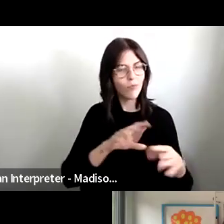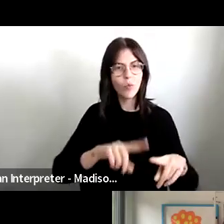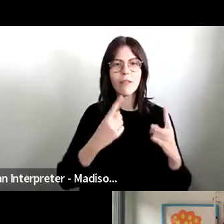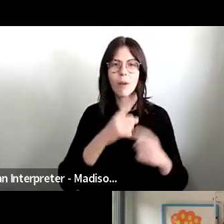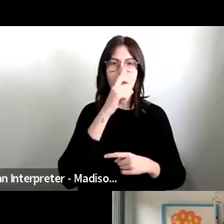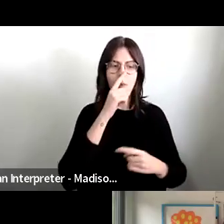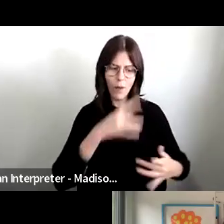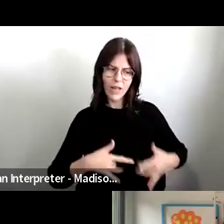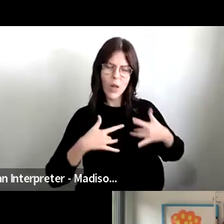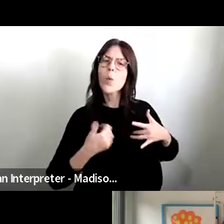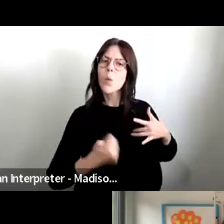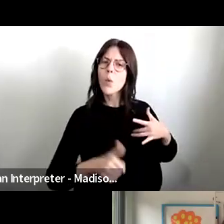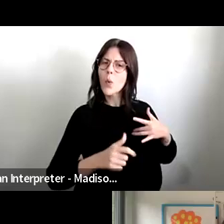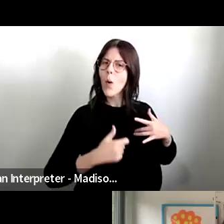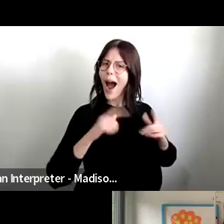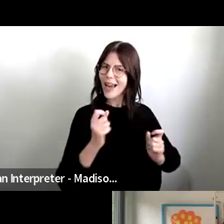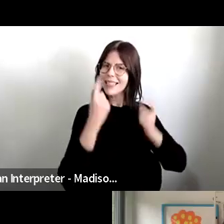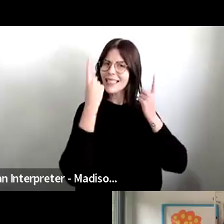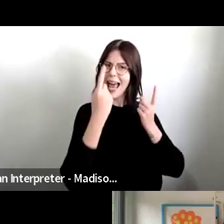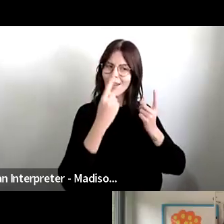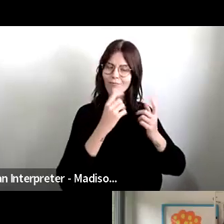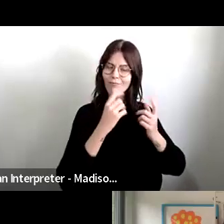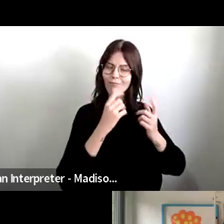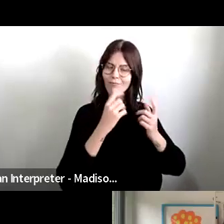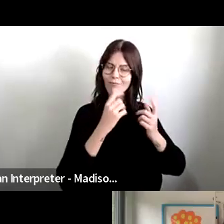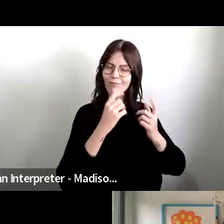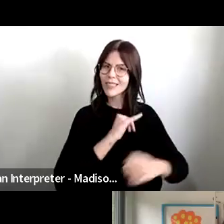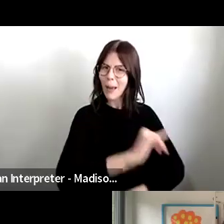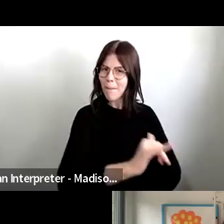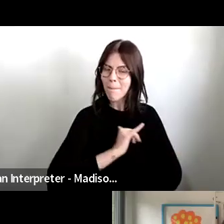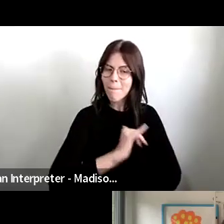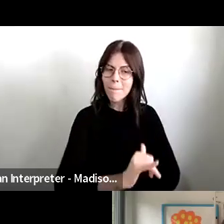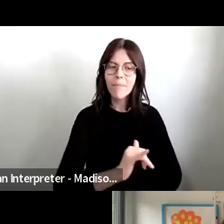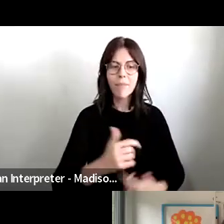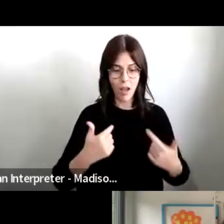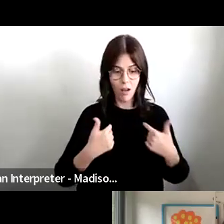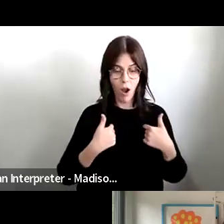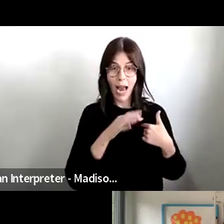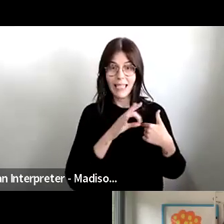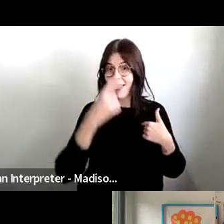where they are coming from. 100% back yourself. I did not think I had the experience and I that one